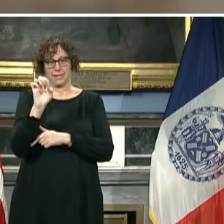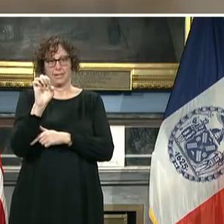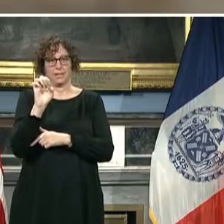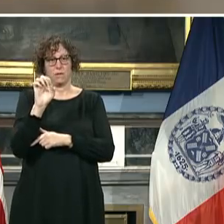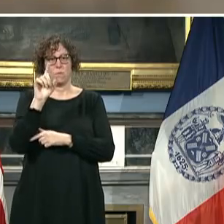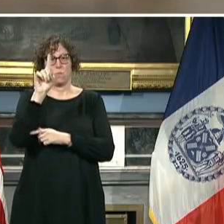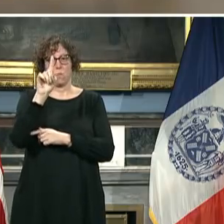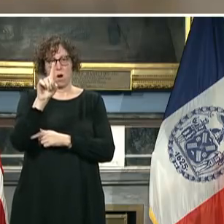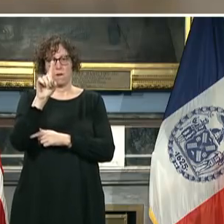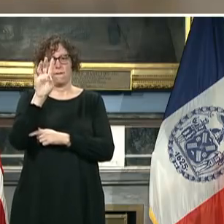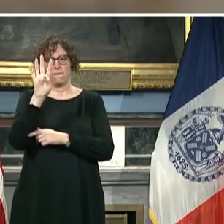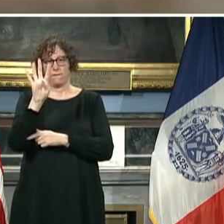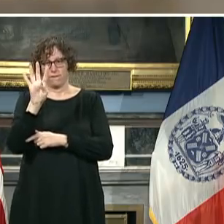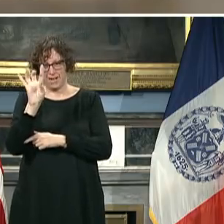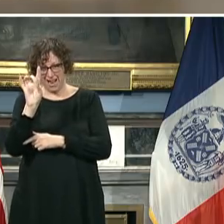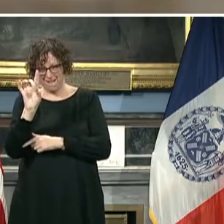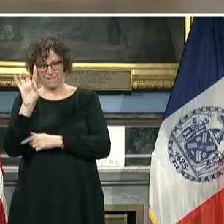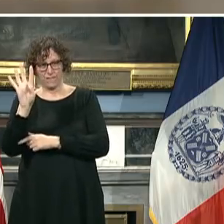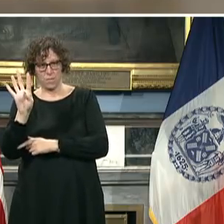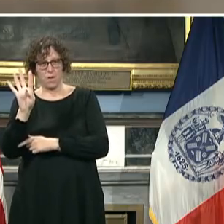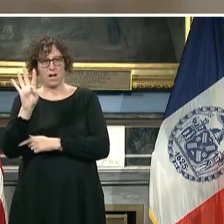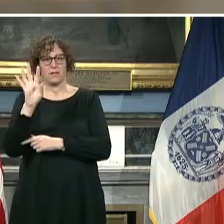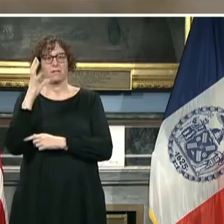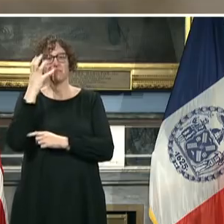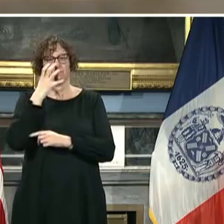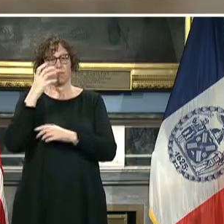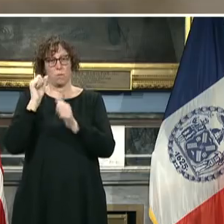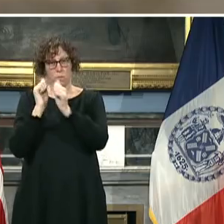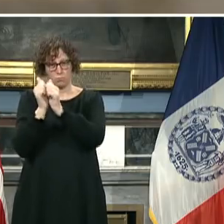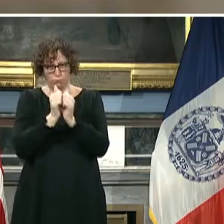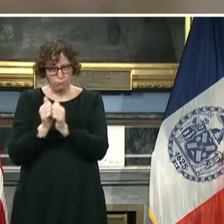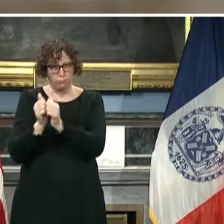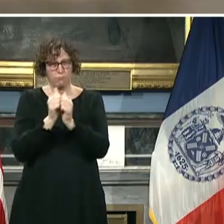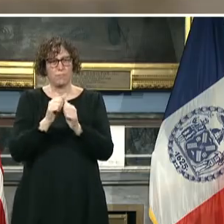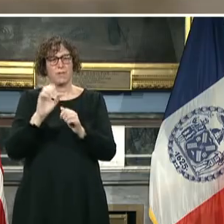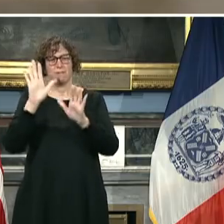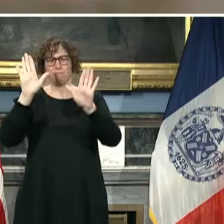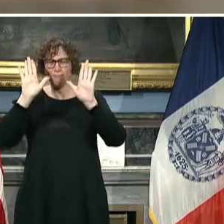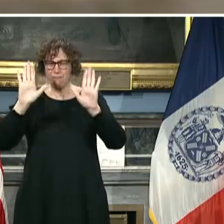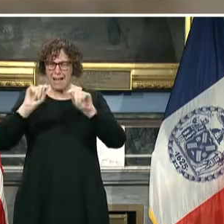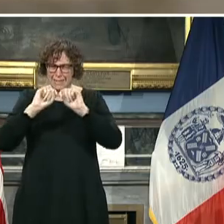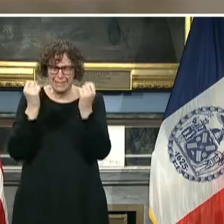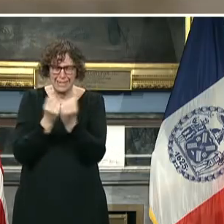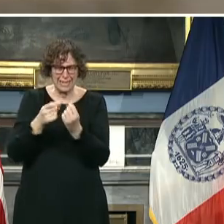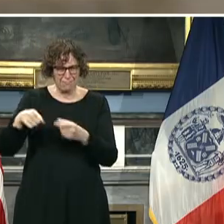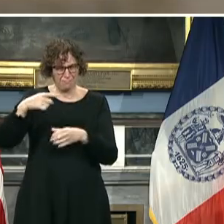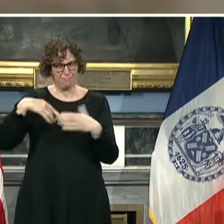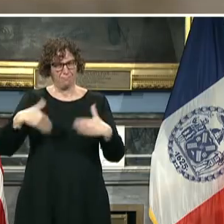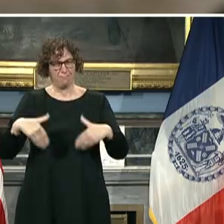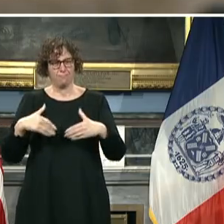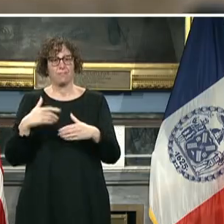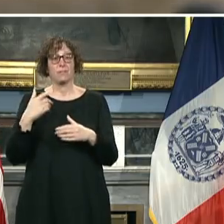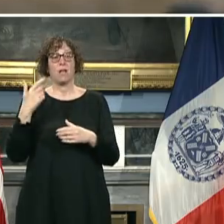PARTNERS HERE IN